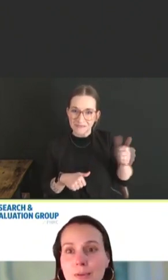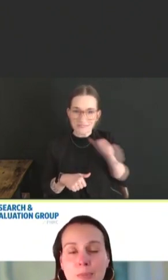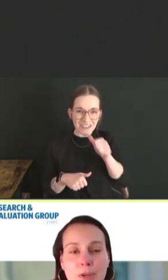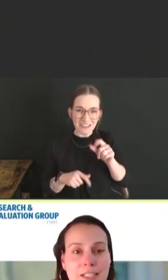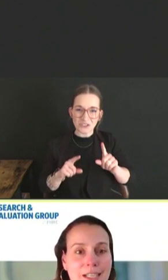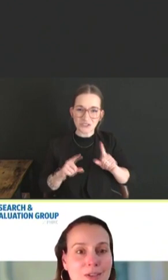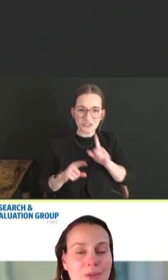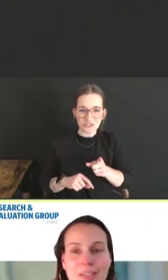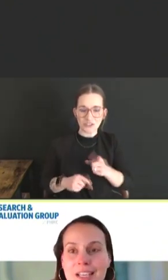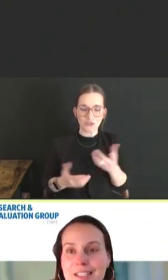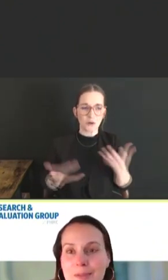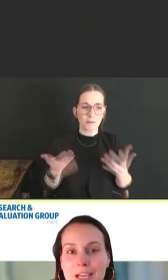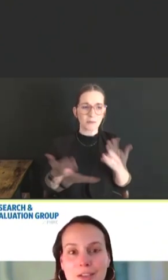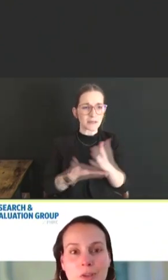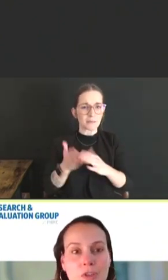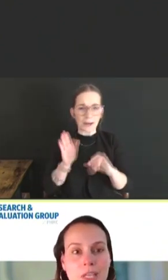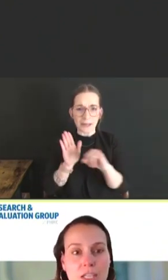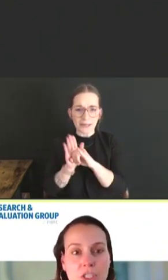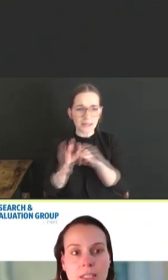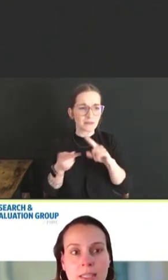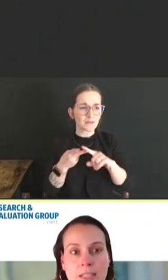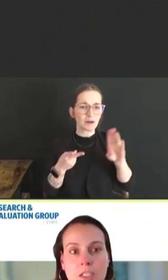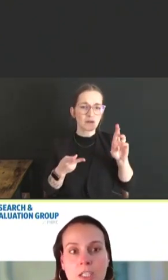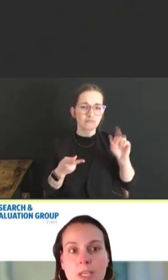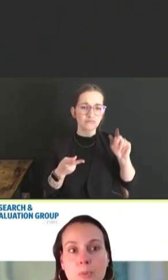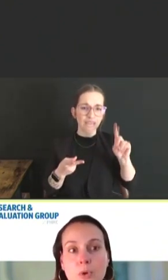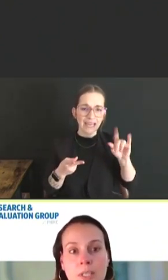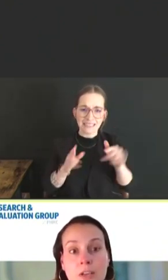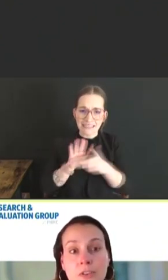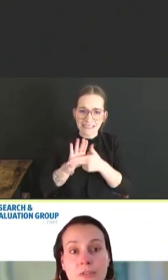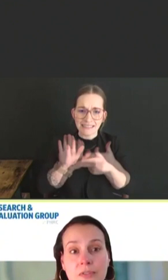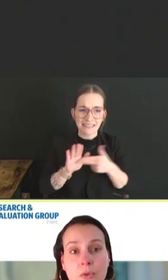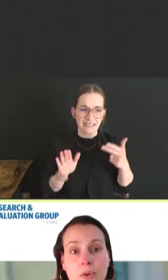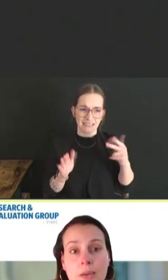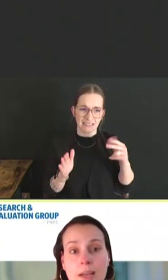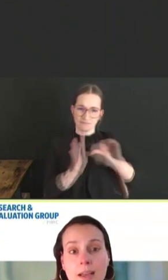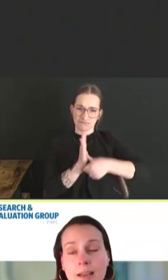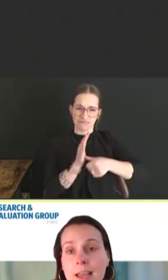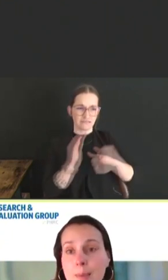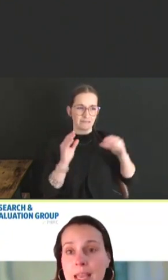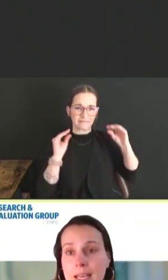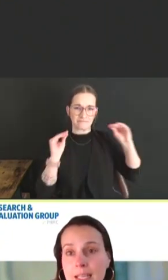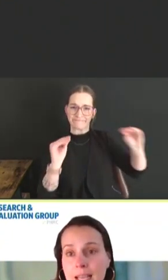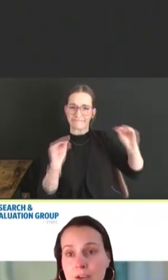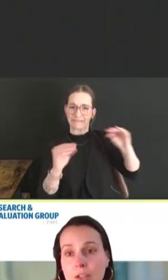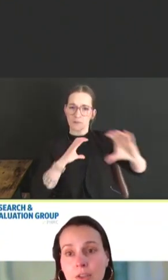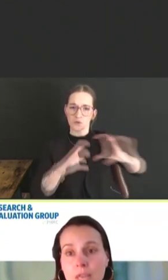or branding, or some kind of communication that's going to be important for here Hep A to get on the